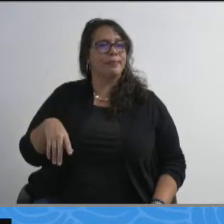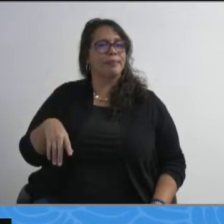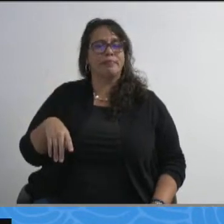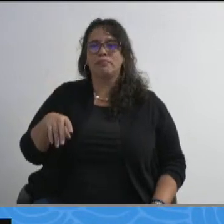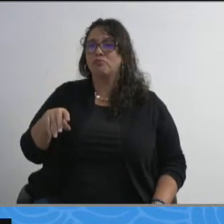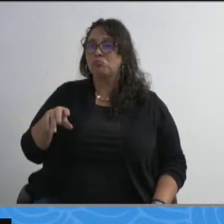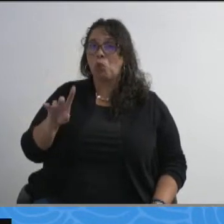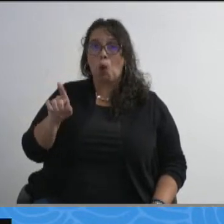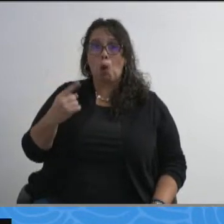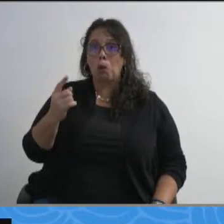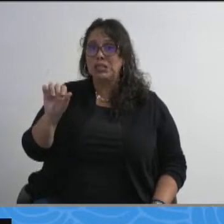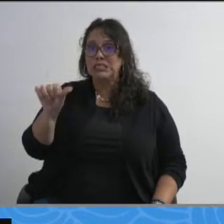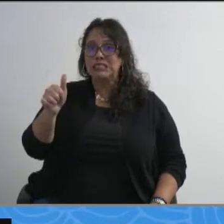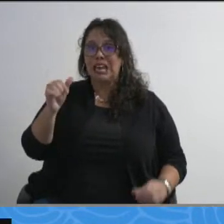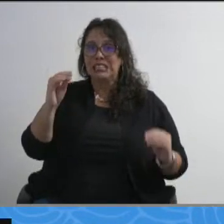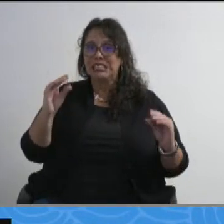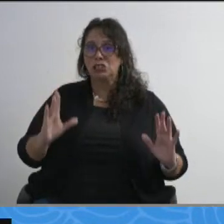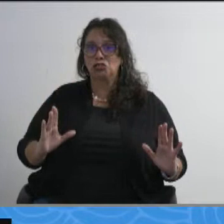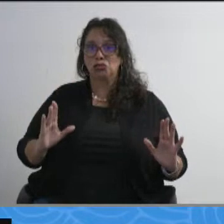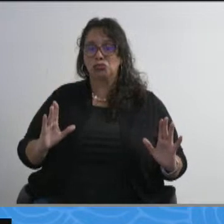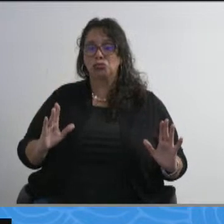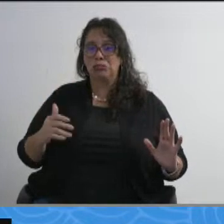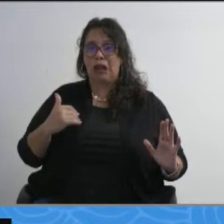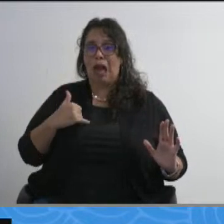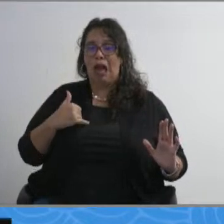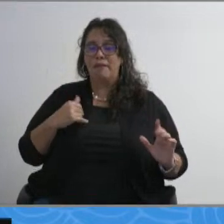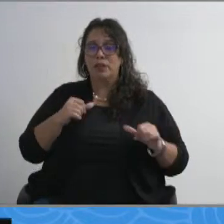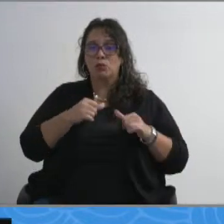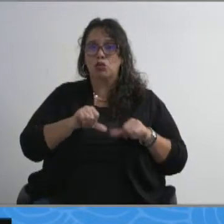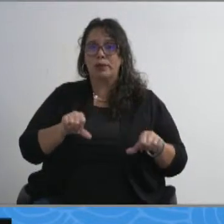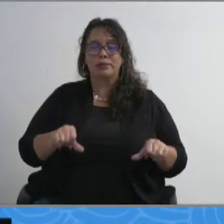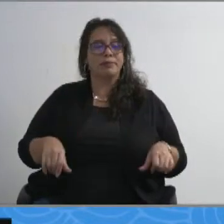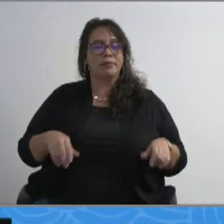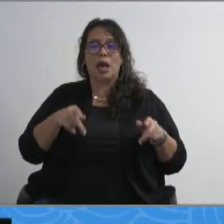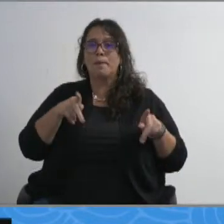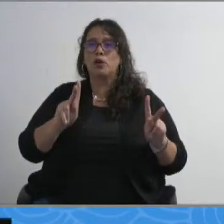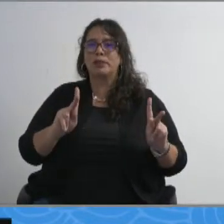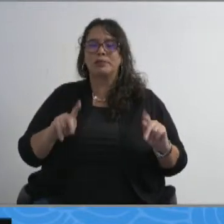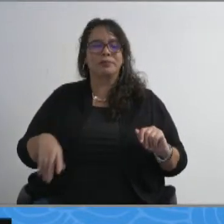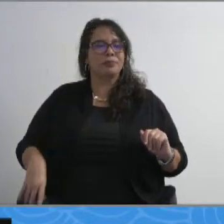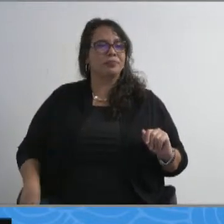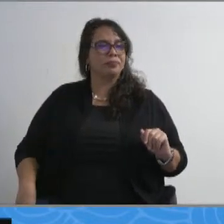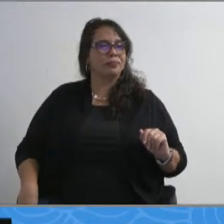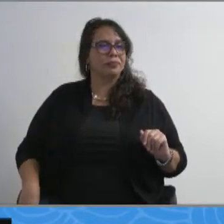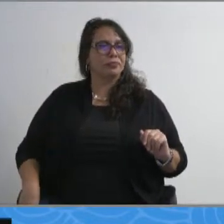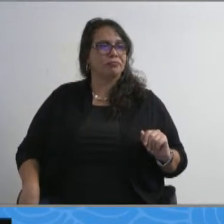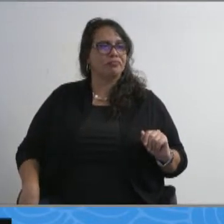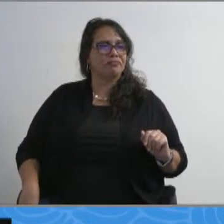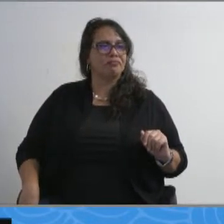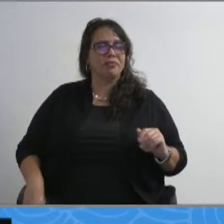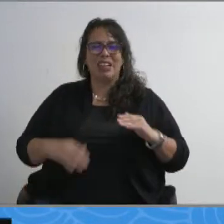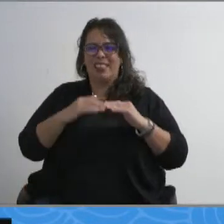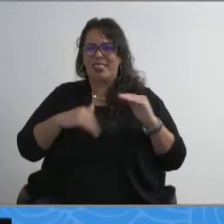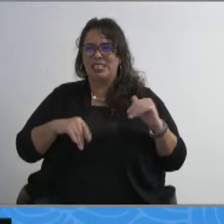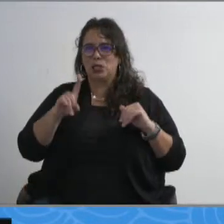There are 10 teachers in this district that hold one of those permits. And again, that's less than 1% of the teacher force.